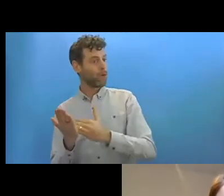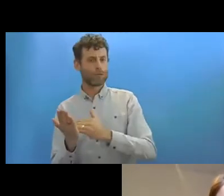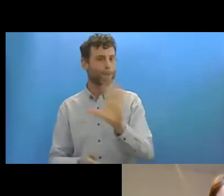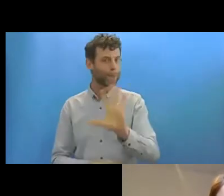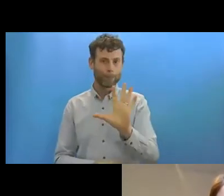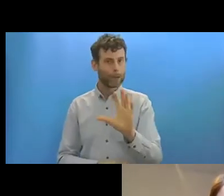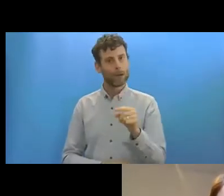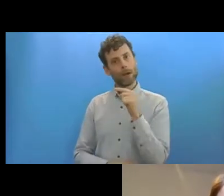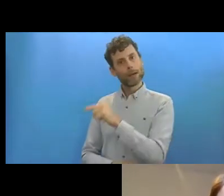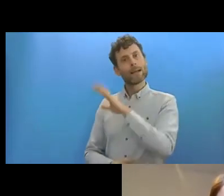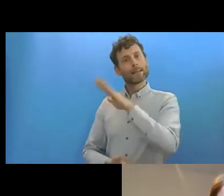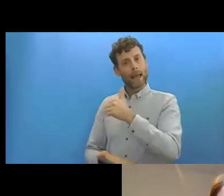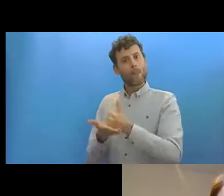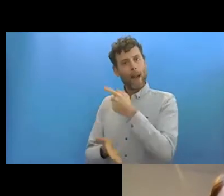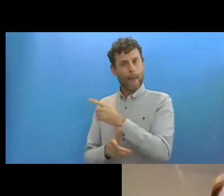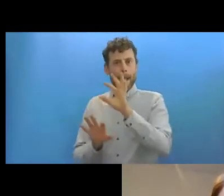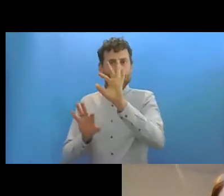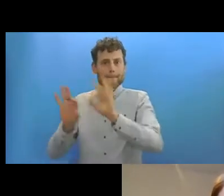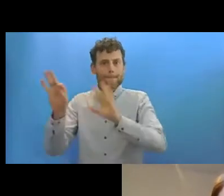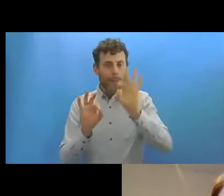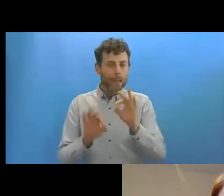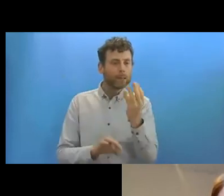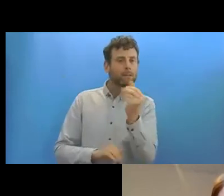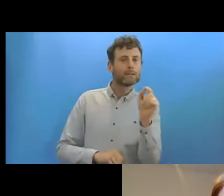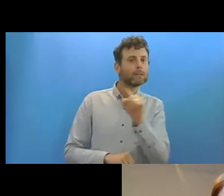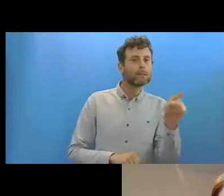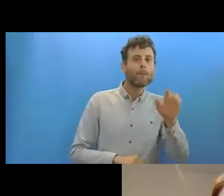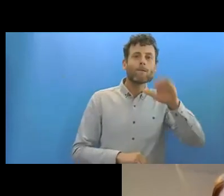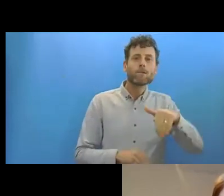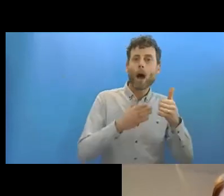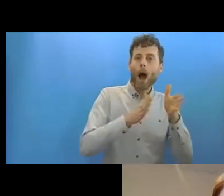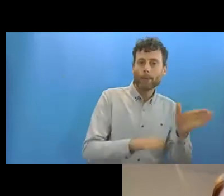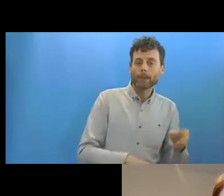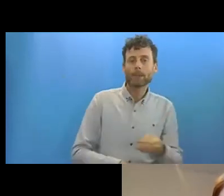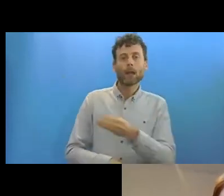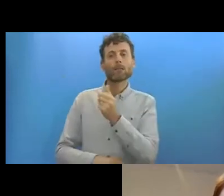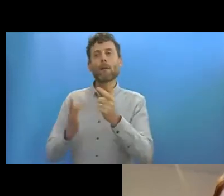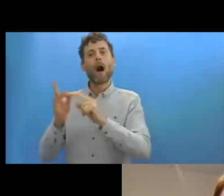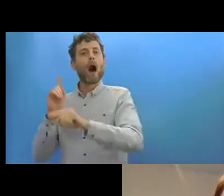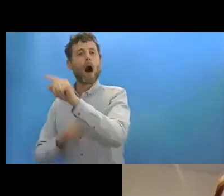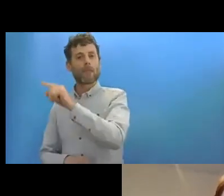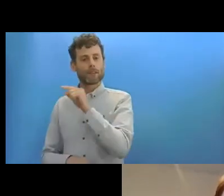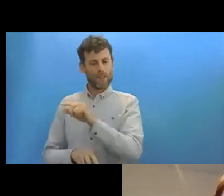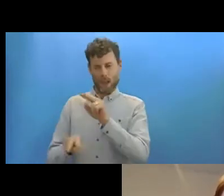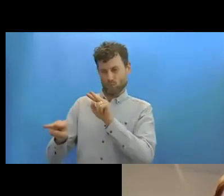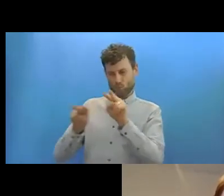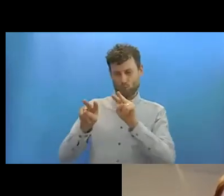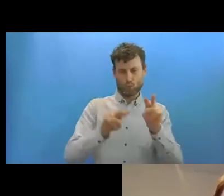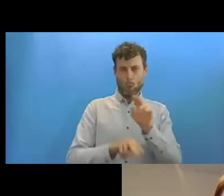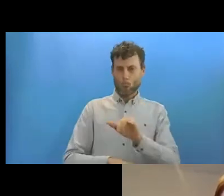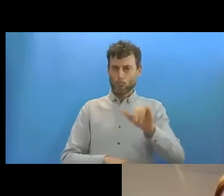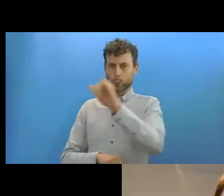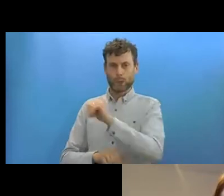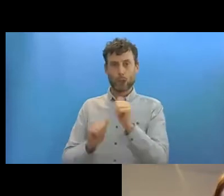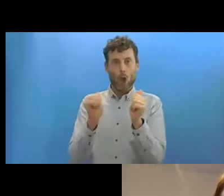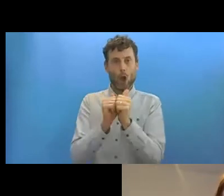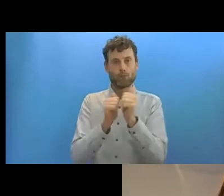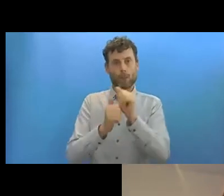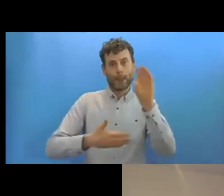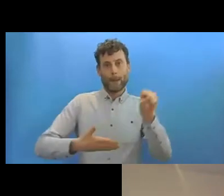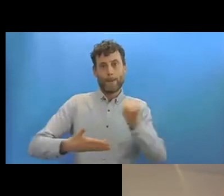is a curatorial process that Southbank go through in terms of selecting which work is most appropriate for that platform.